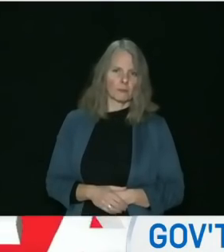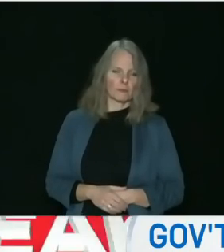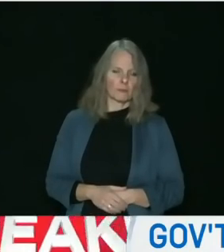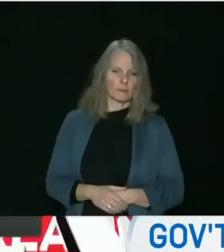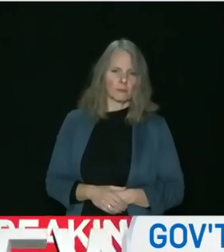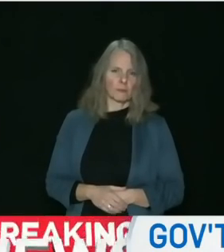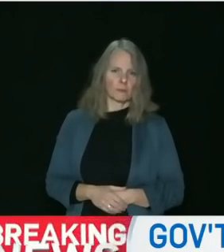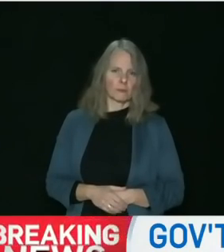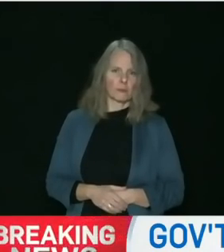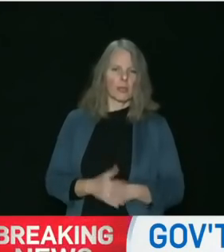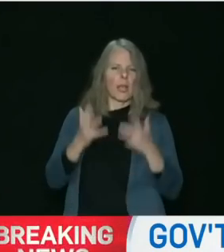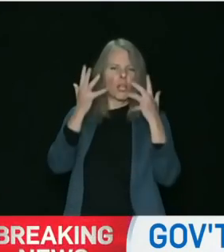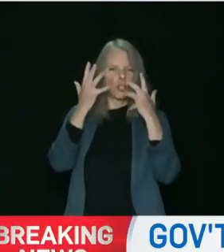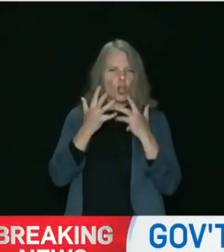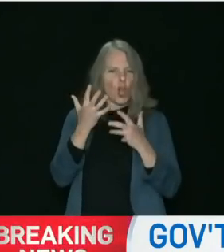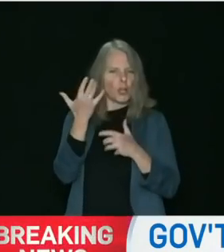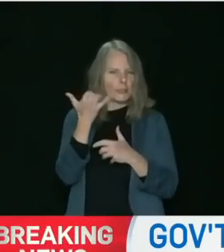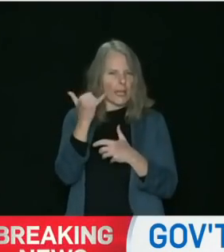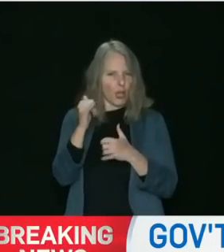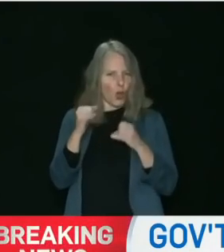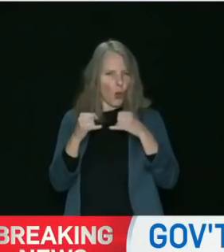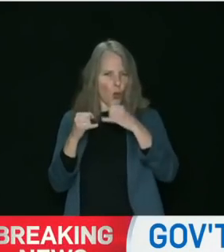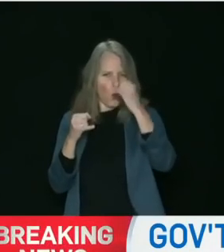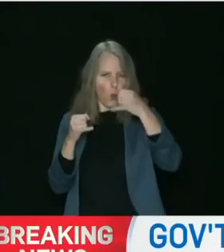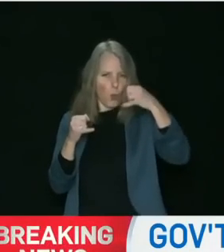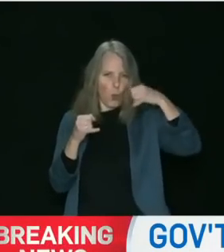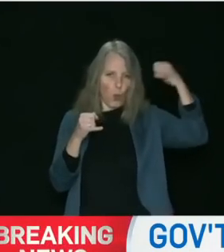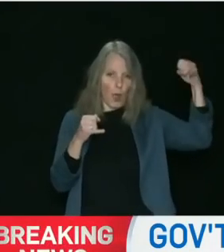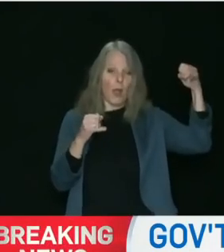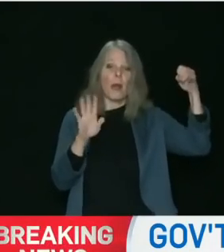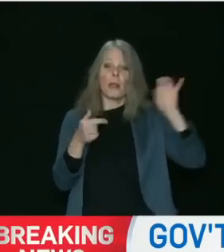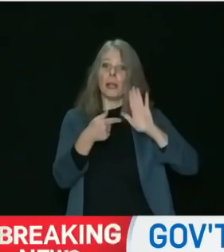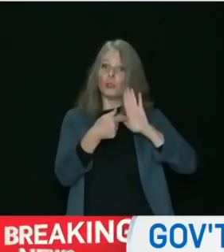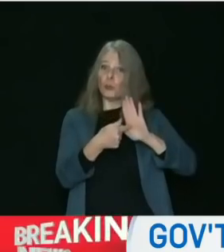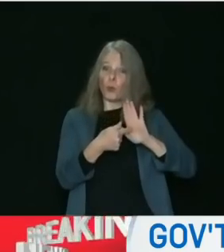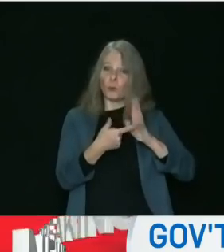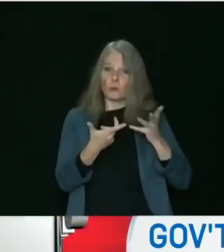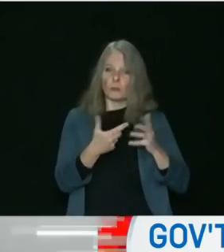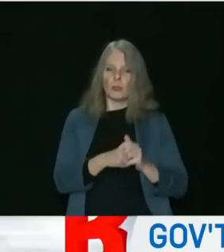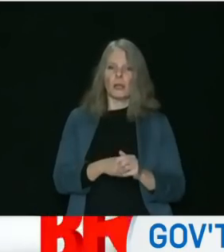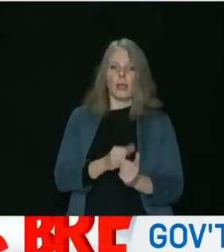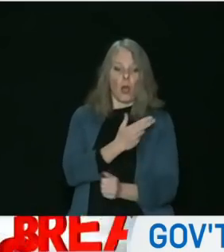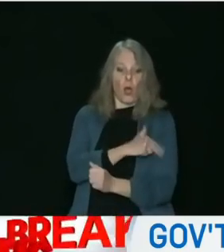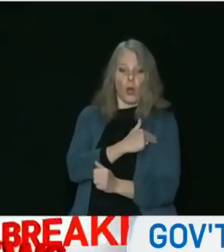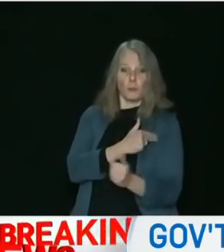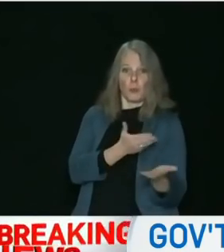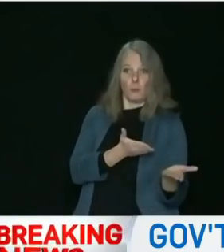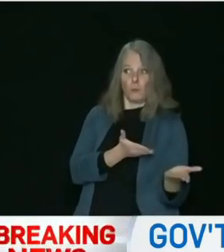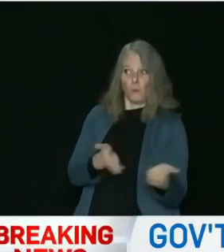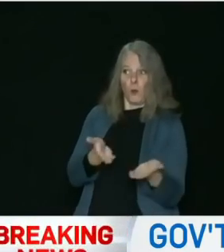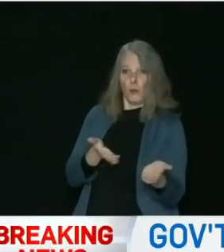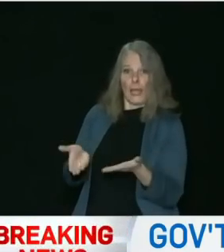COUNTRY, THIS BE SHOWS THAT -- INCLUDING NEW DAILY HOSPITALIZATIONS.